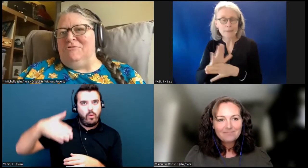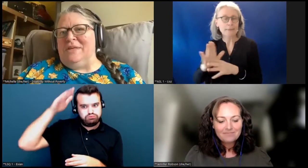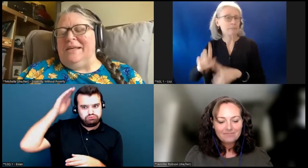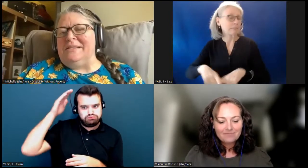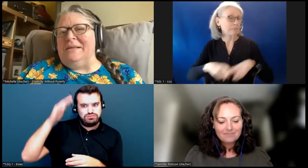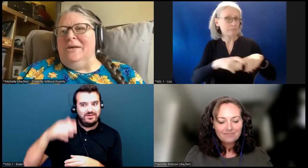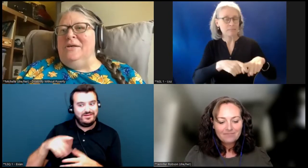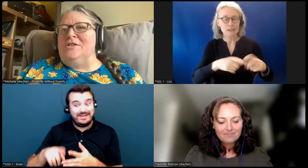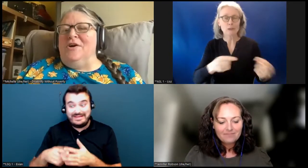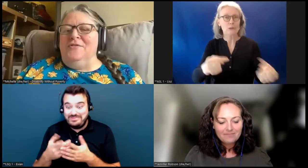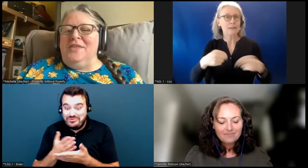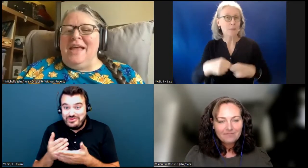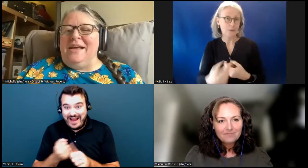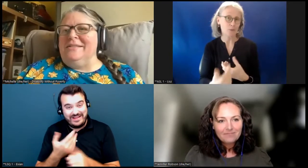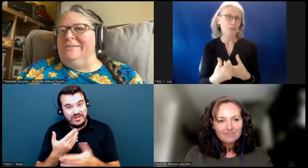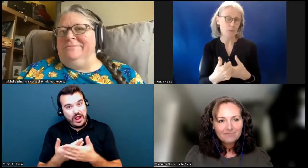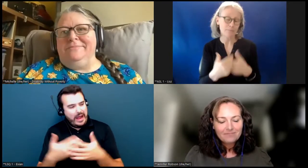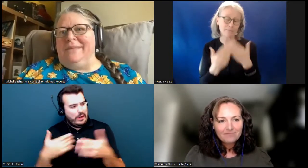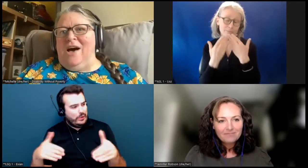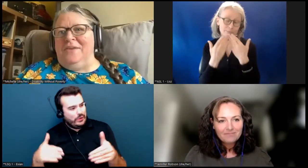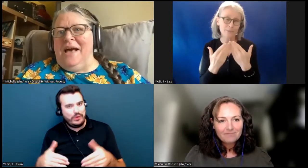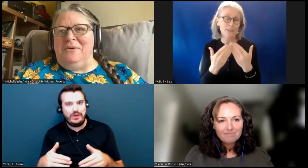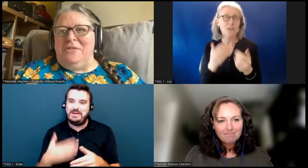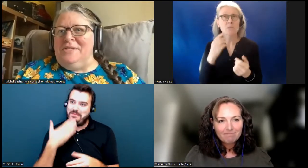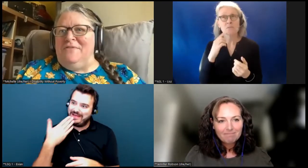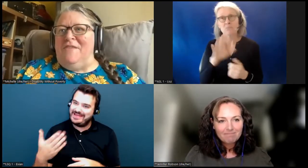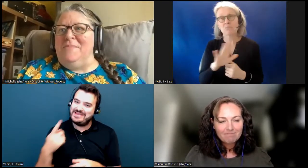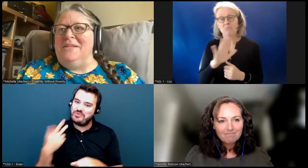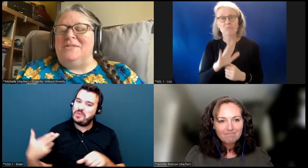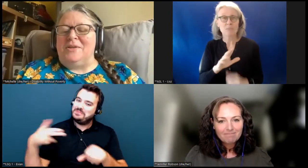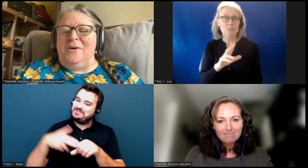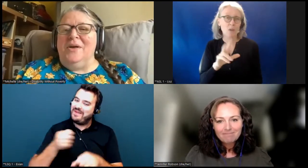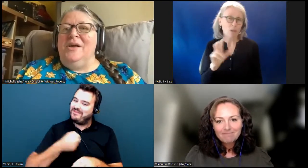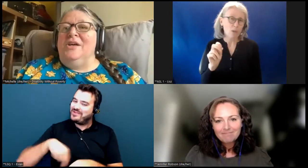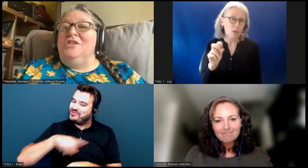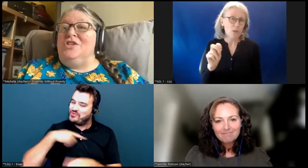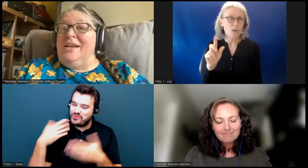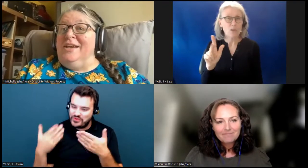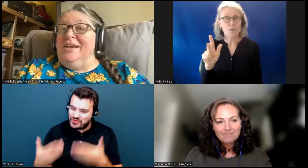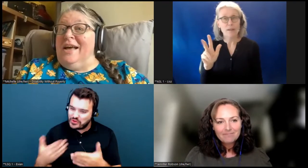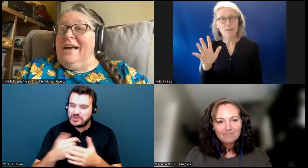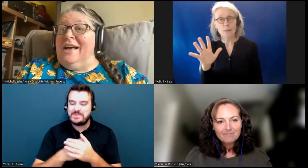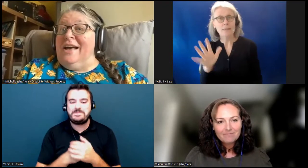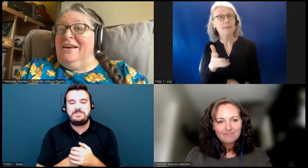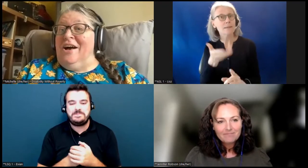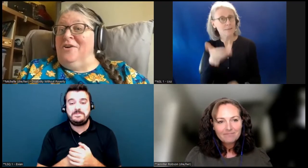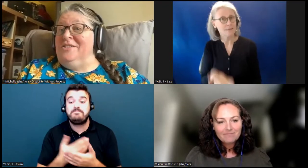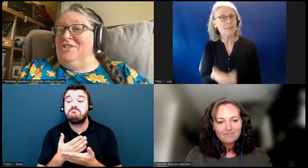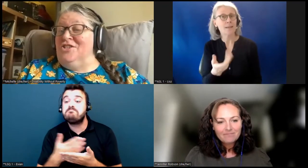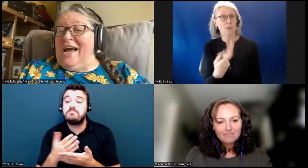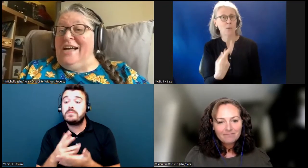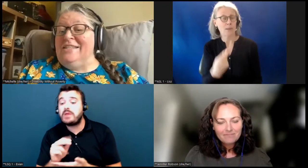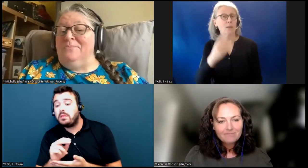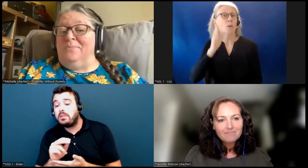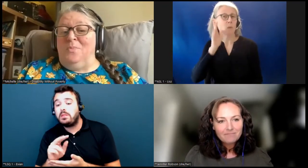THROUGH THIS. SO FOR THE NEXT HALF AN HOUR, 35 MINUTES OR SO, JEN AND I ARE GOING TO CHAT.